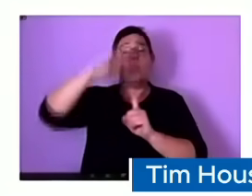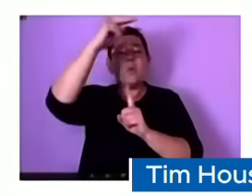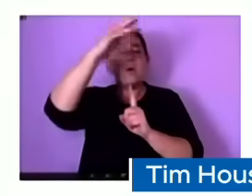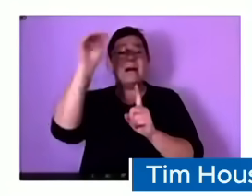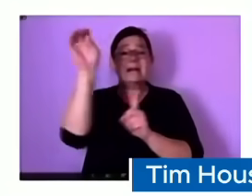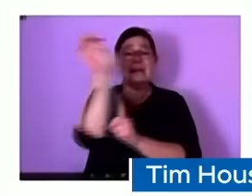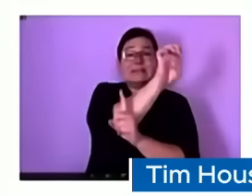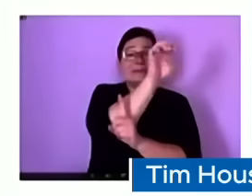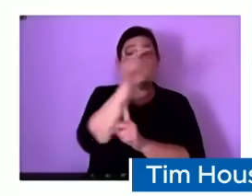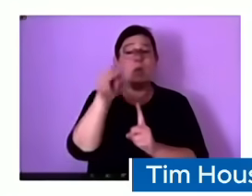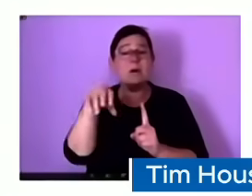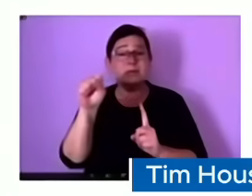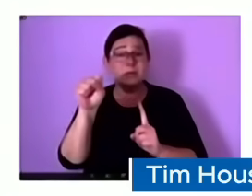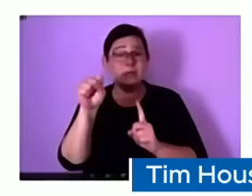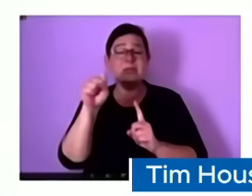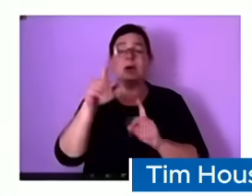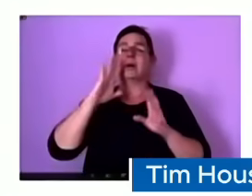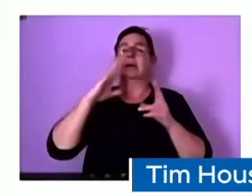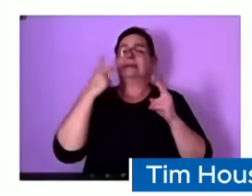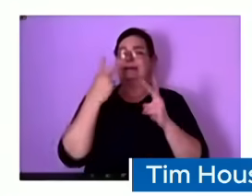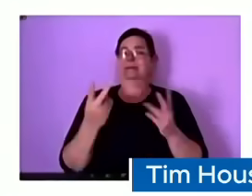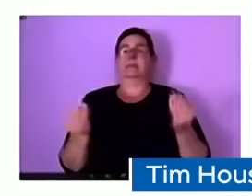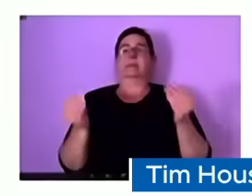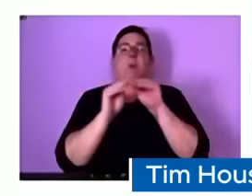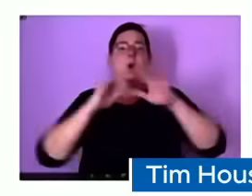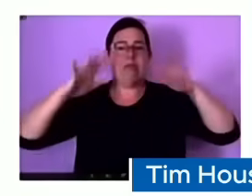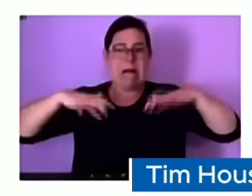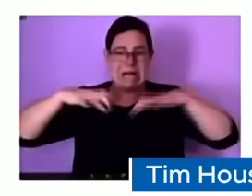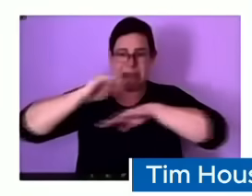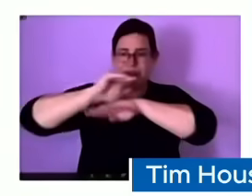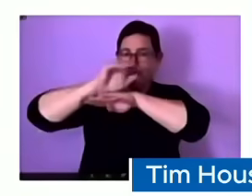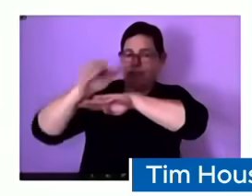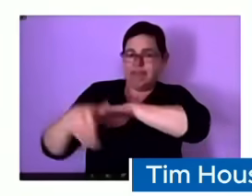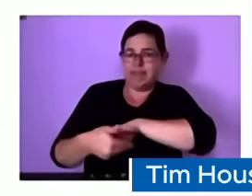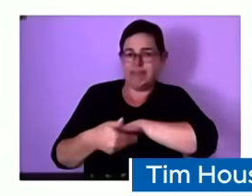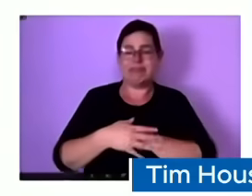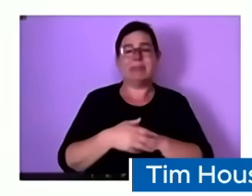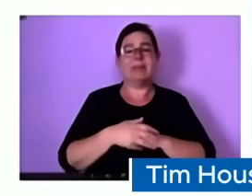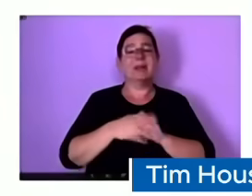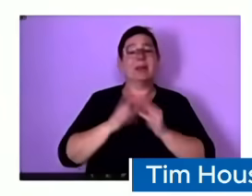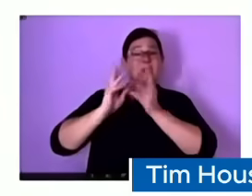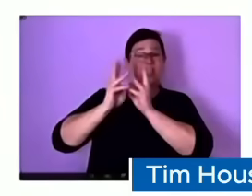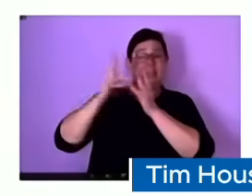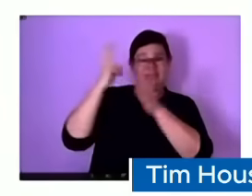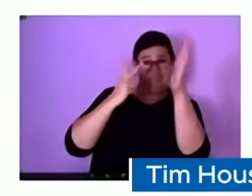THE FORECASTS ARE PROJECTING LESS RAIN FOR THEM THAN WE'VE